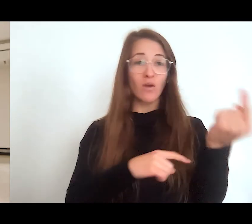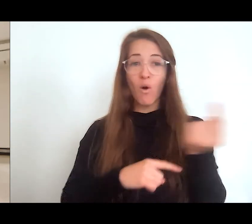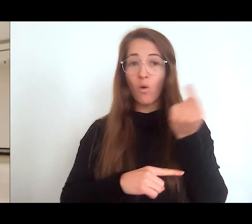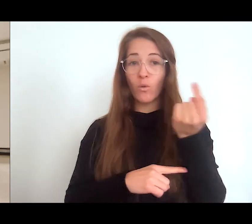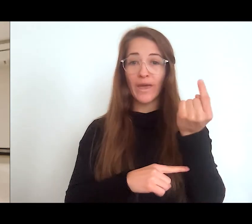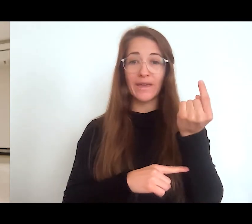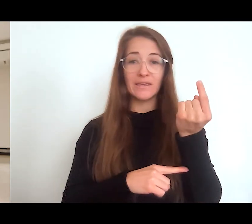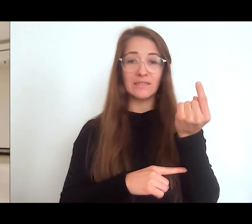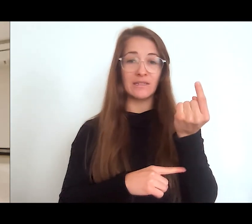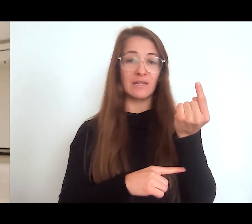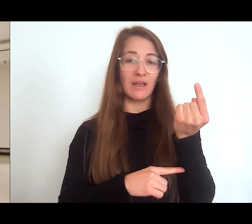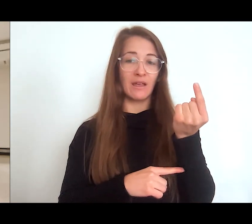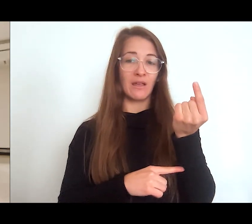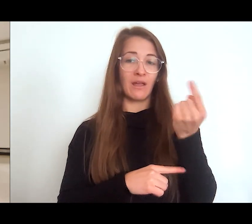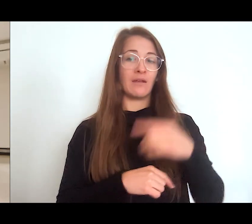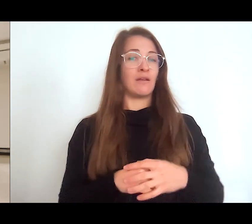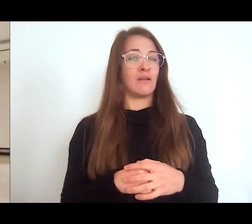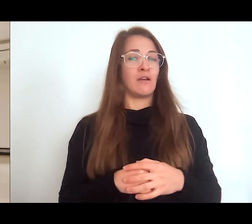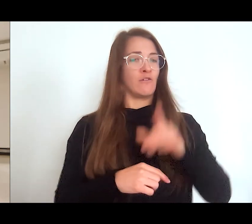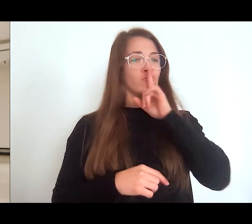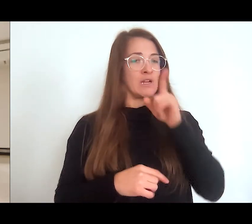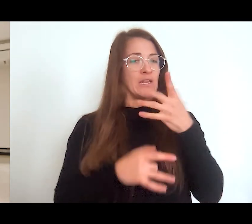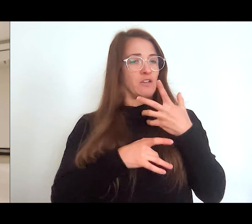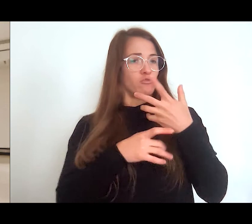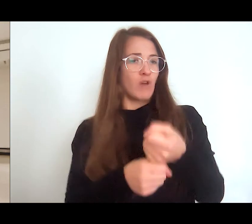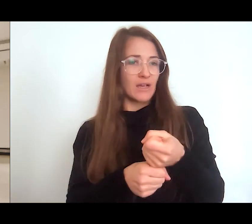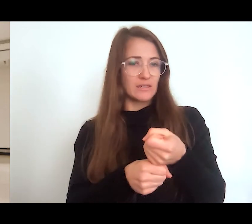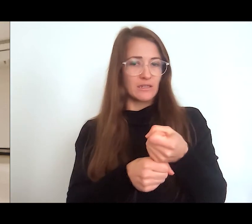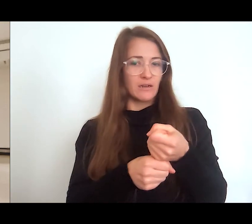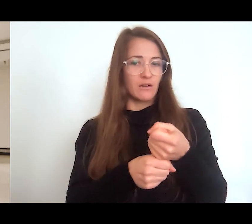MY ADVICE IS ALWAYS TO REALLY